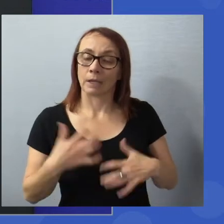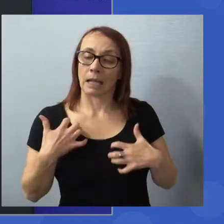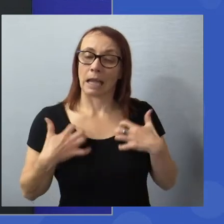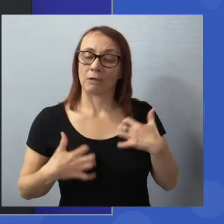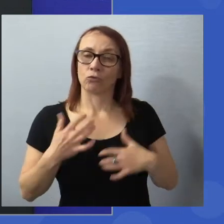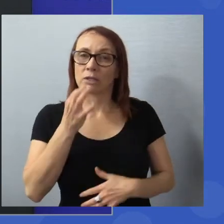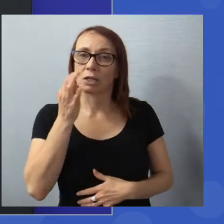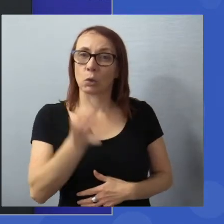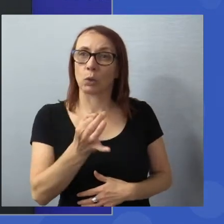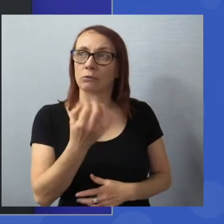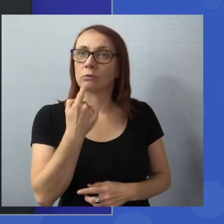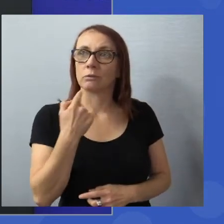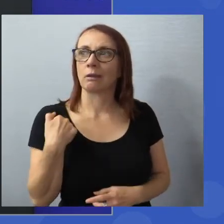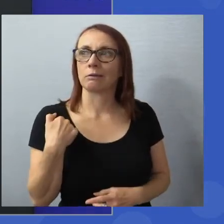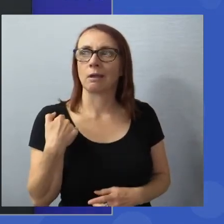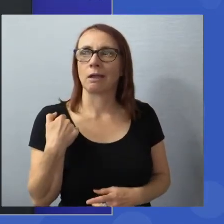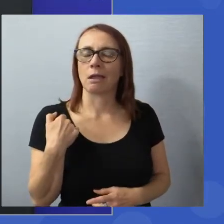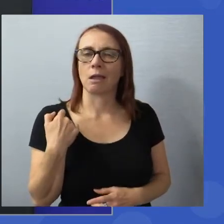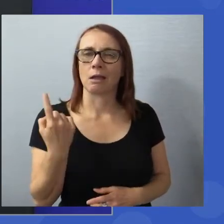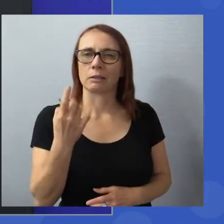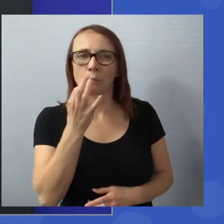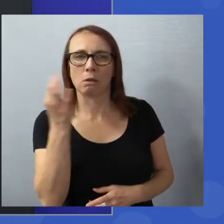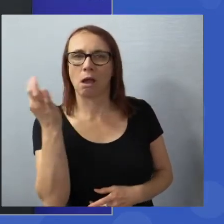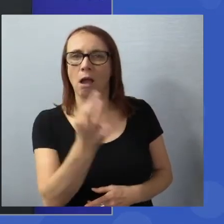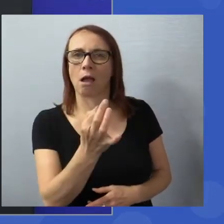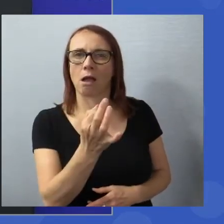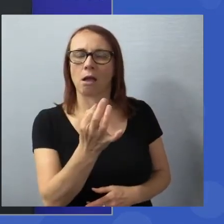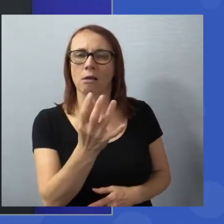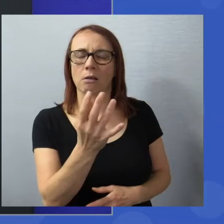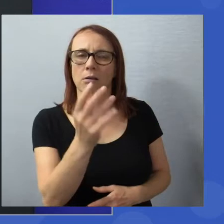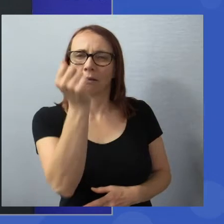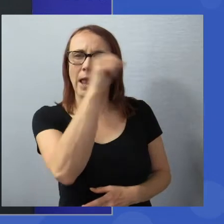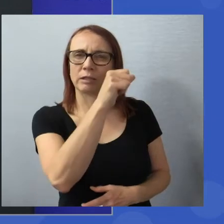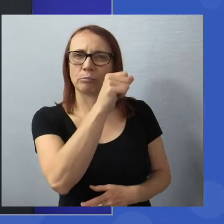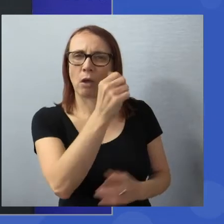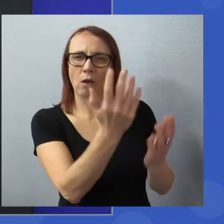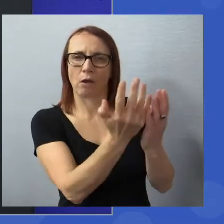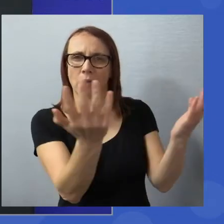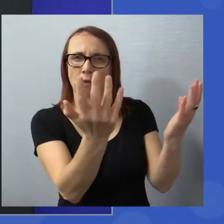asked to the expert witnesses or the Express enters yesterday which are